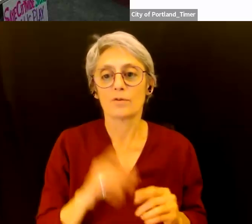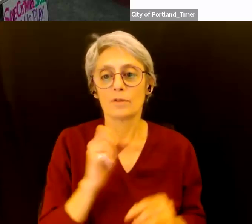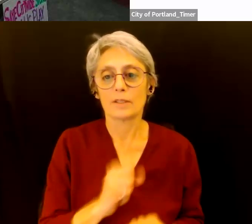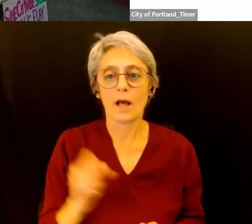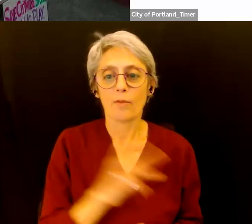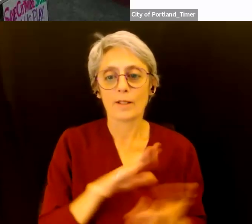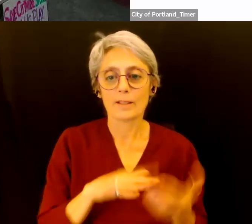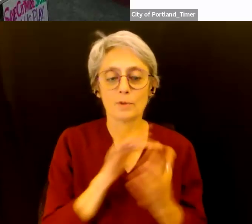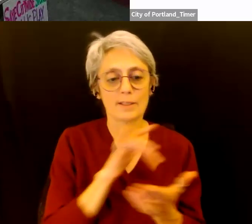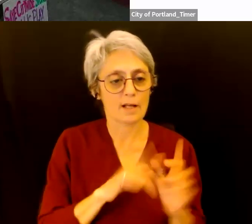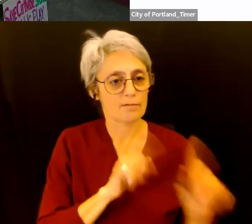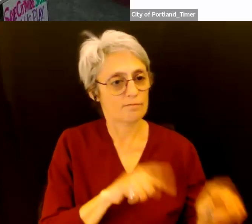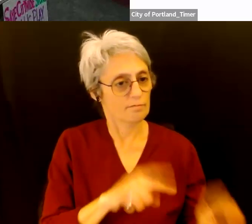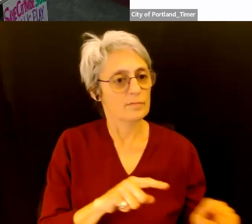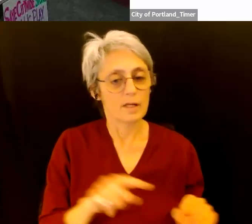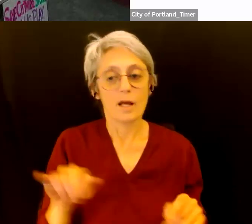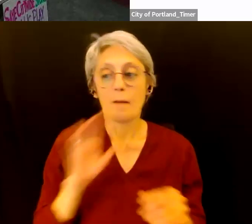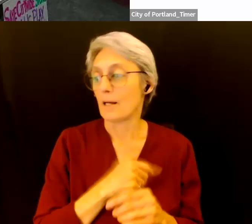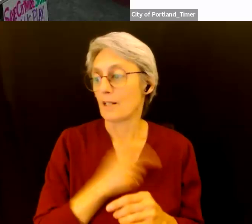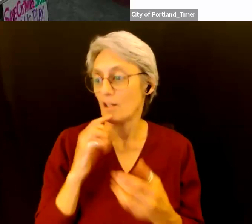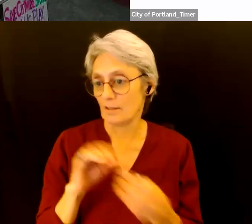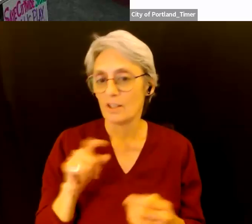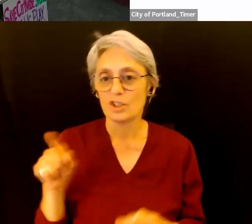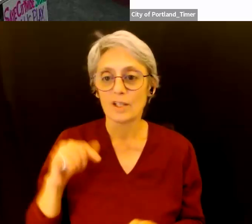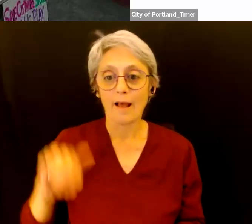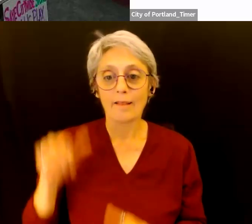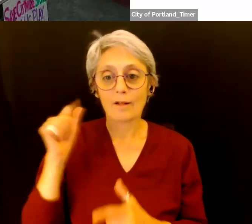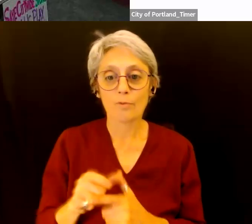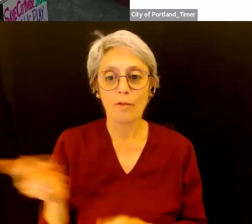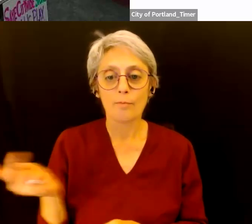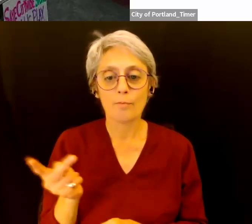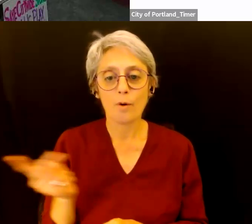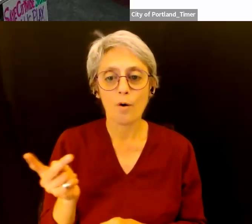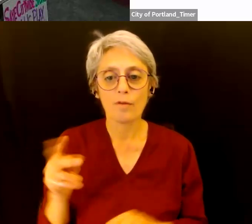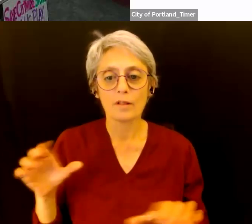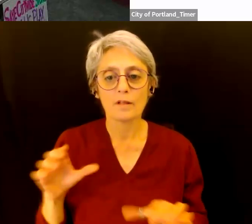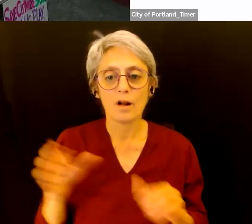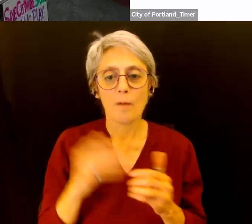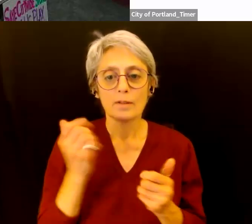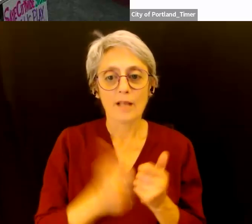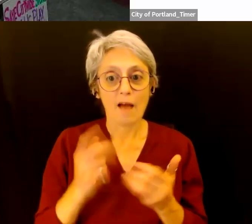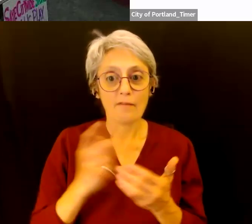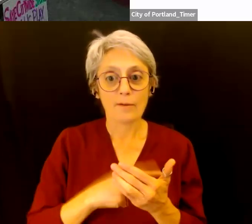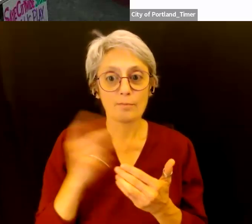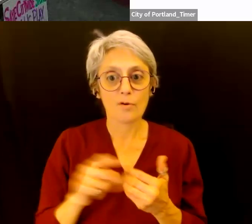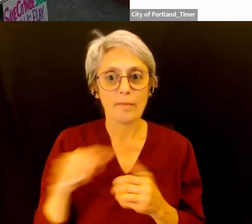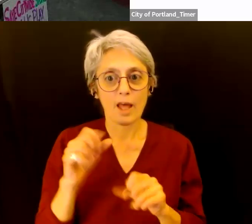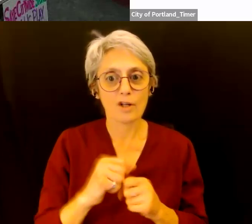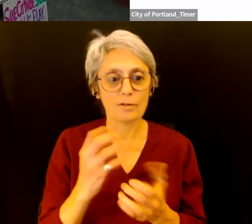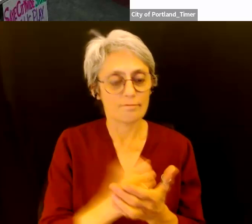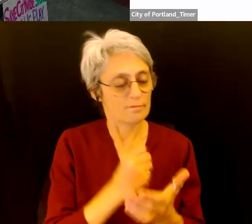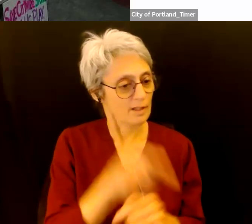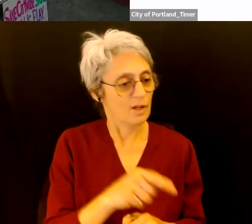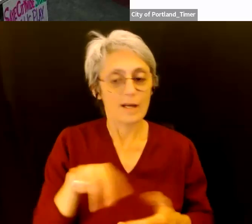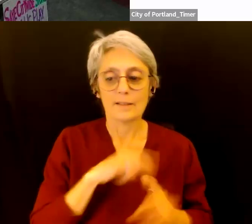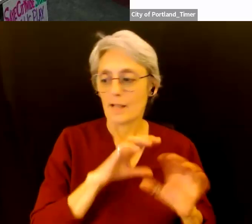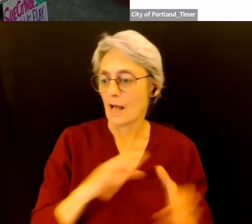As my daughter said, she and her little brother have both done almost every program that they could there from dance classes when they were little.